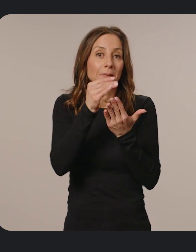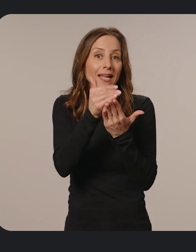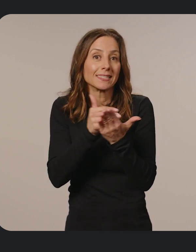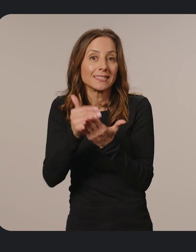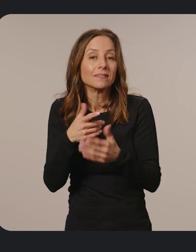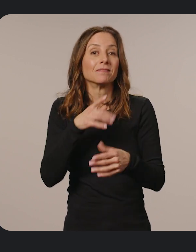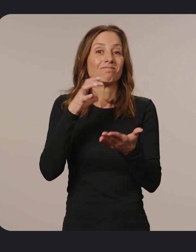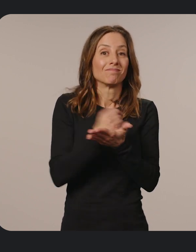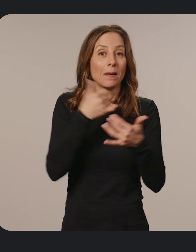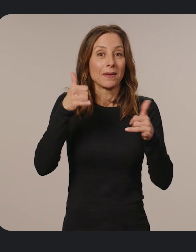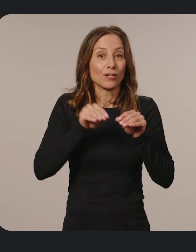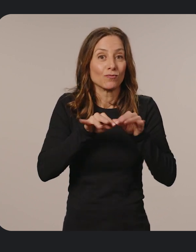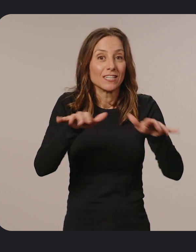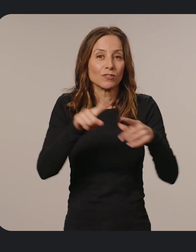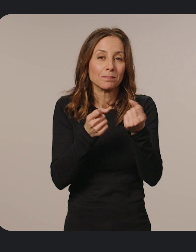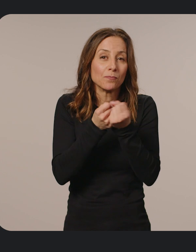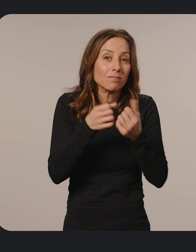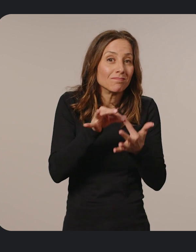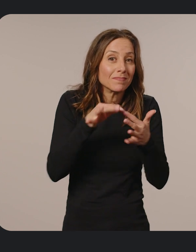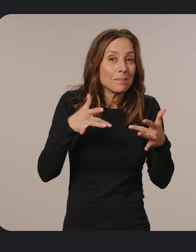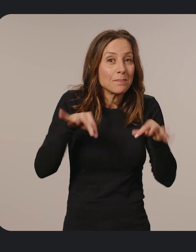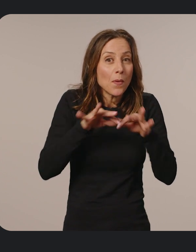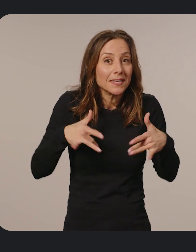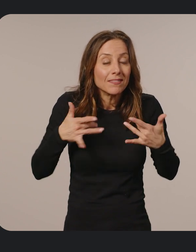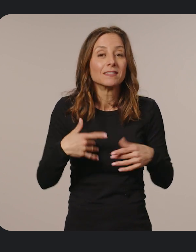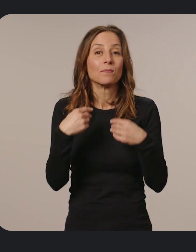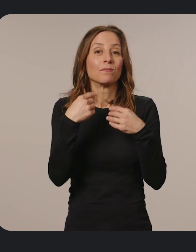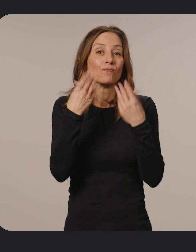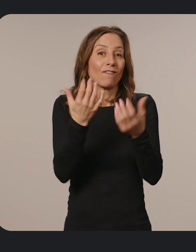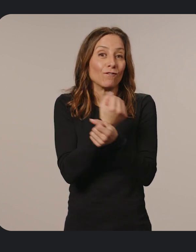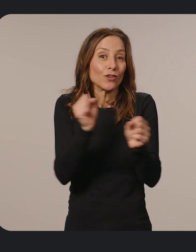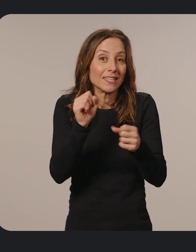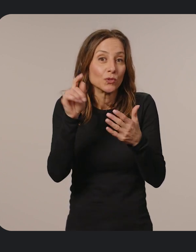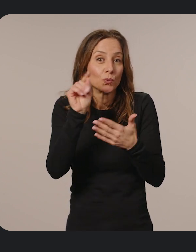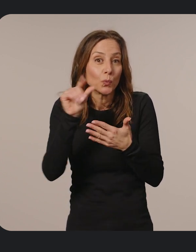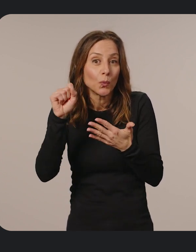to leveraging Play's reach to support important events to providing free to use localization tools,